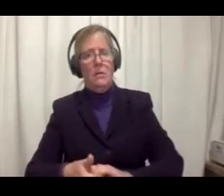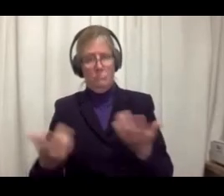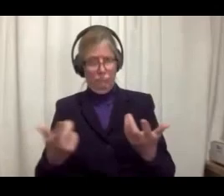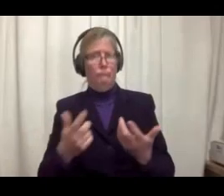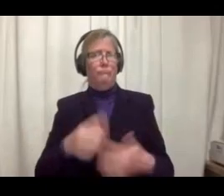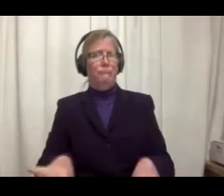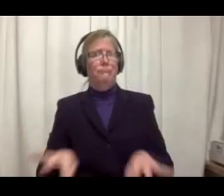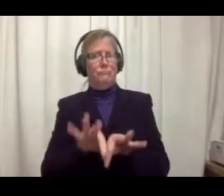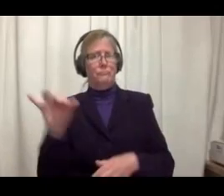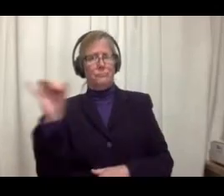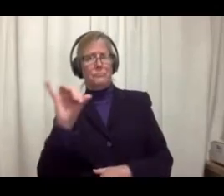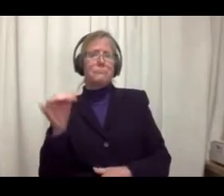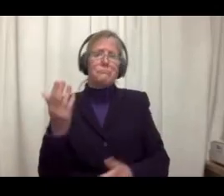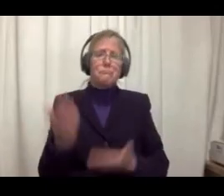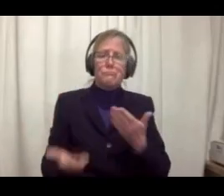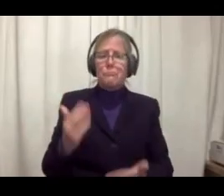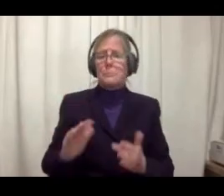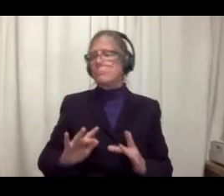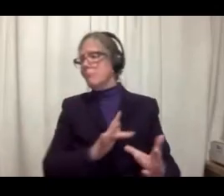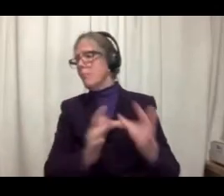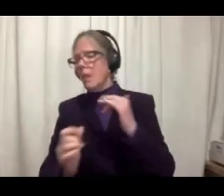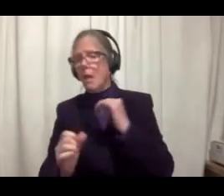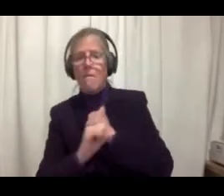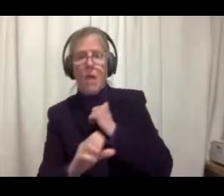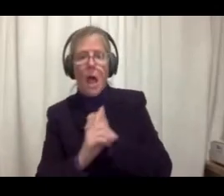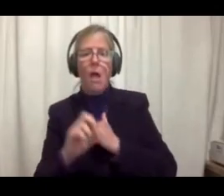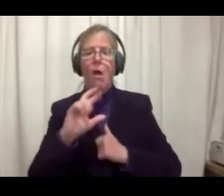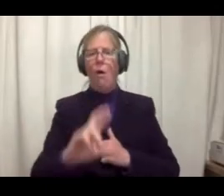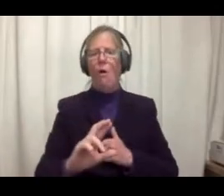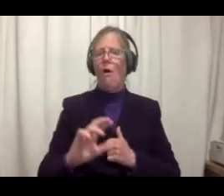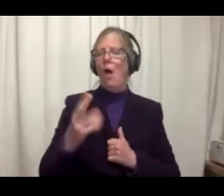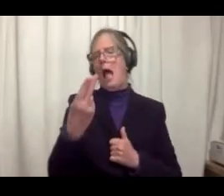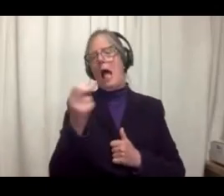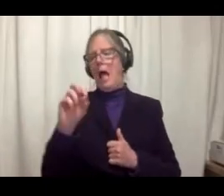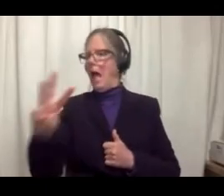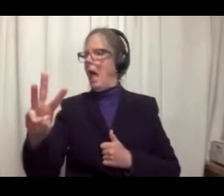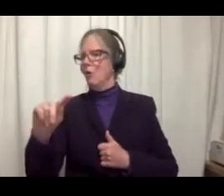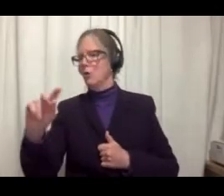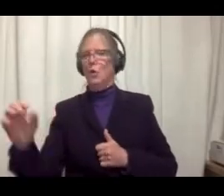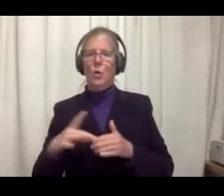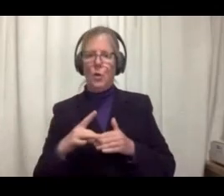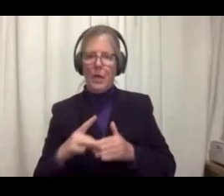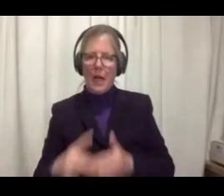or a participant-facing training video, those types of products can support programs across